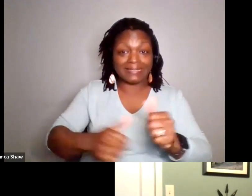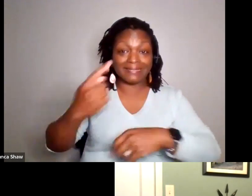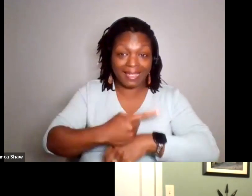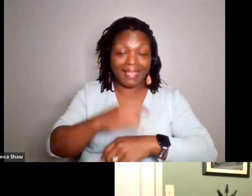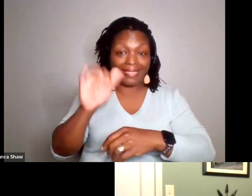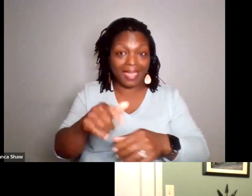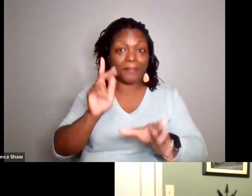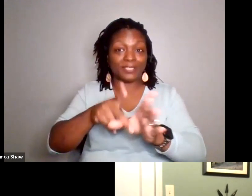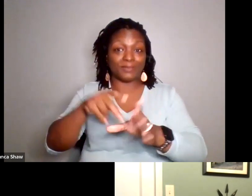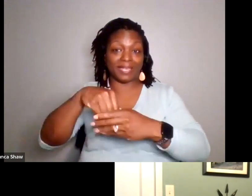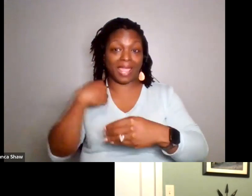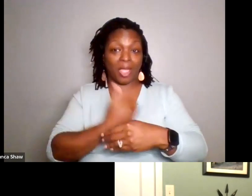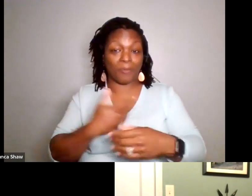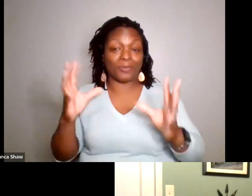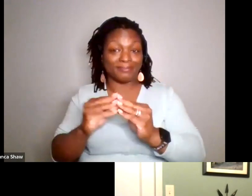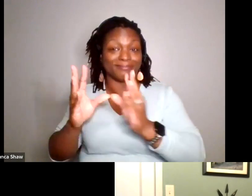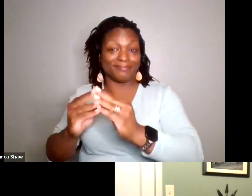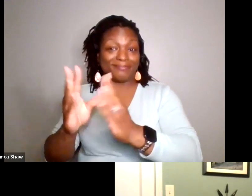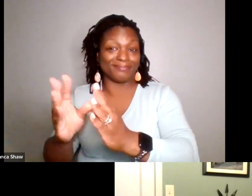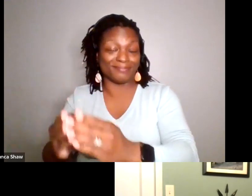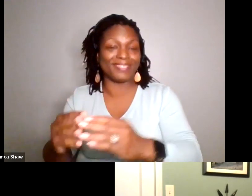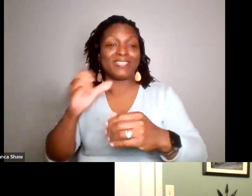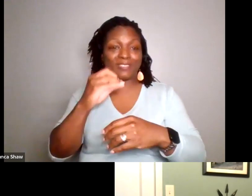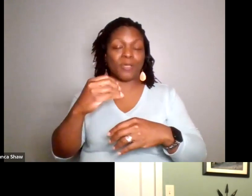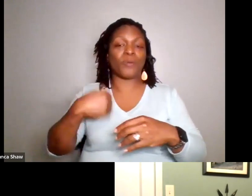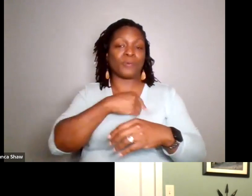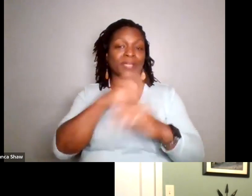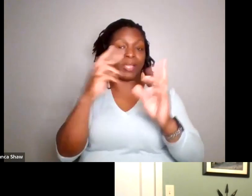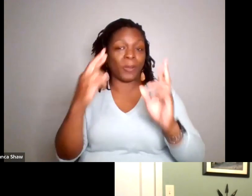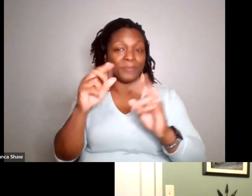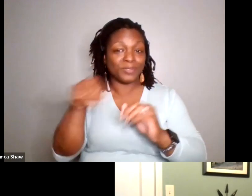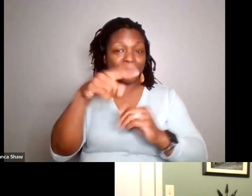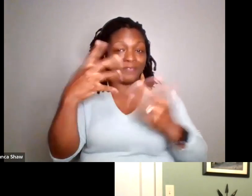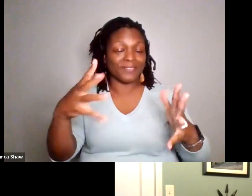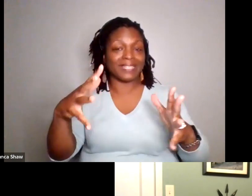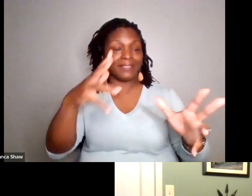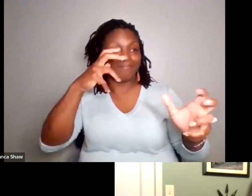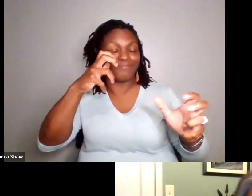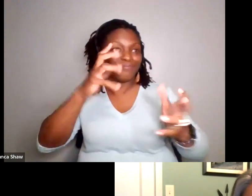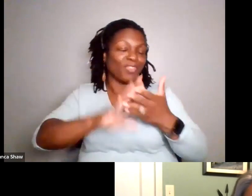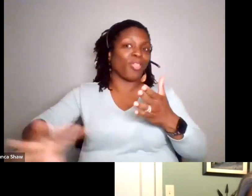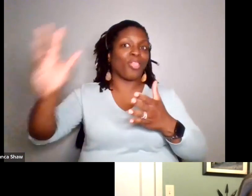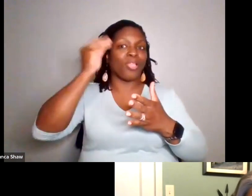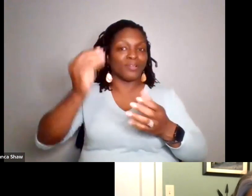So we hope that you guys have gotten as much out of it as we have.